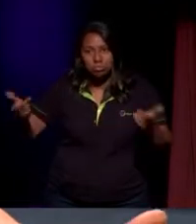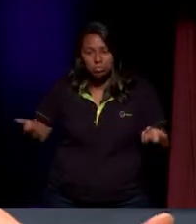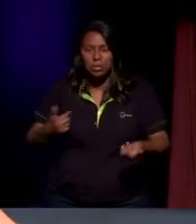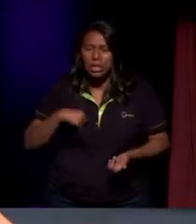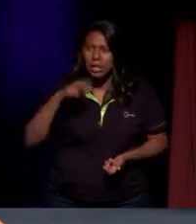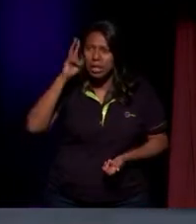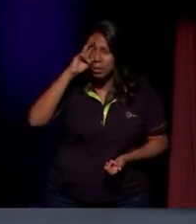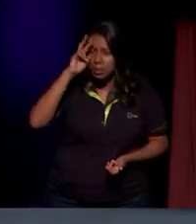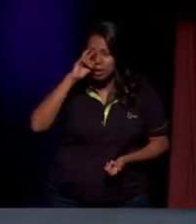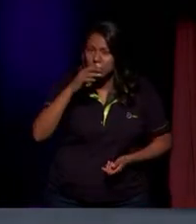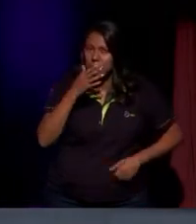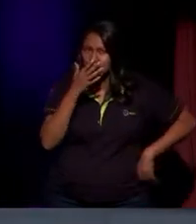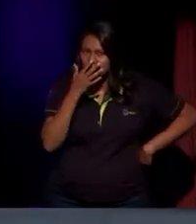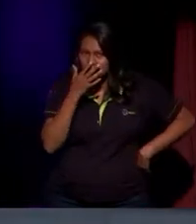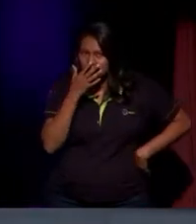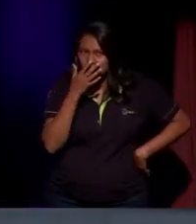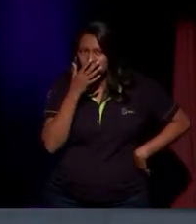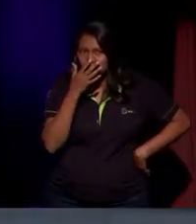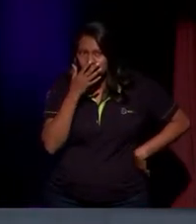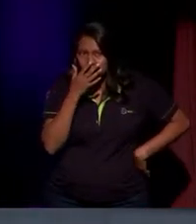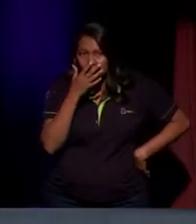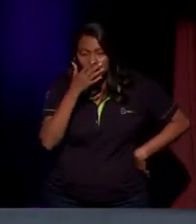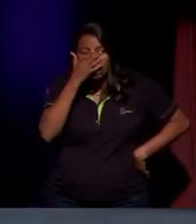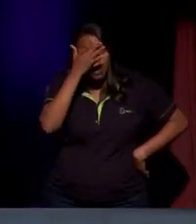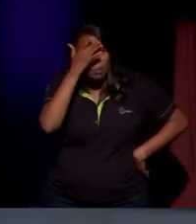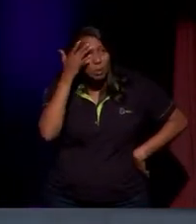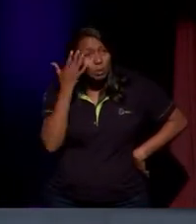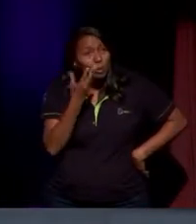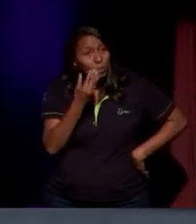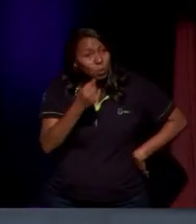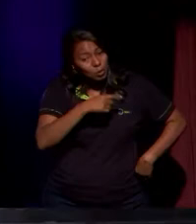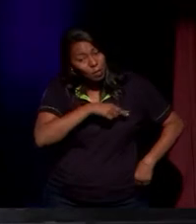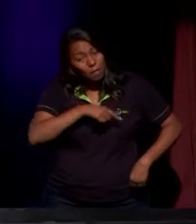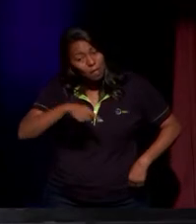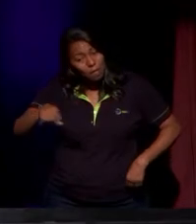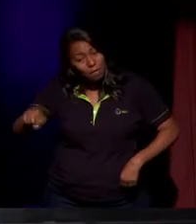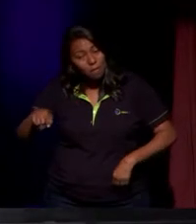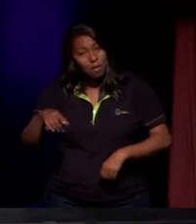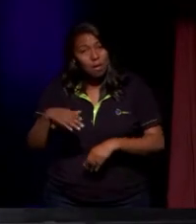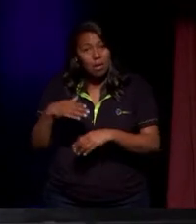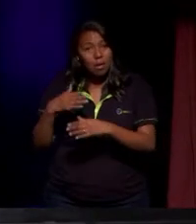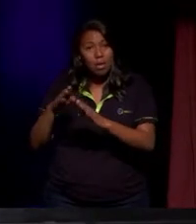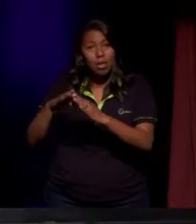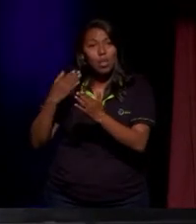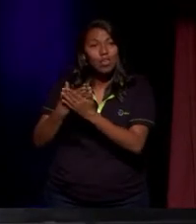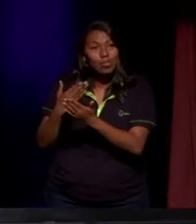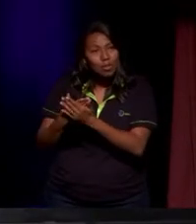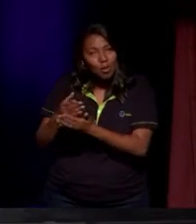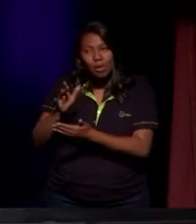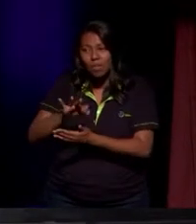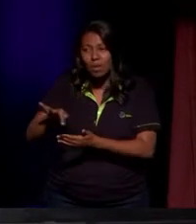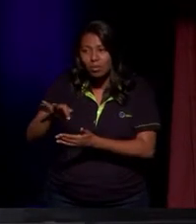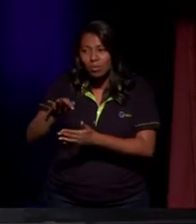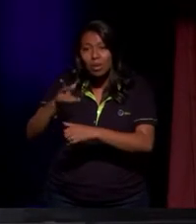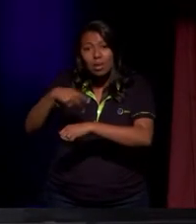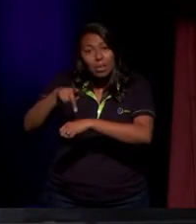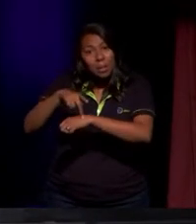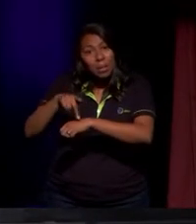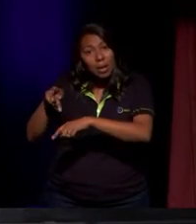there are a lot of people studying in the Arab countries, these people come with other ideas,